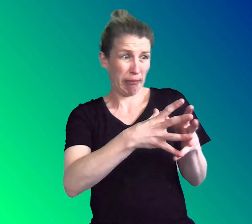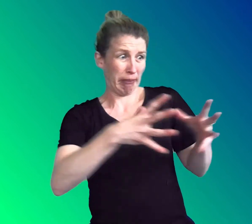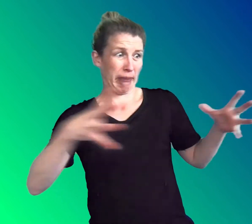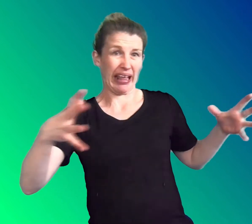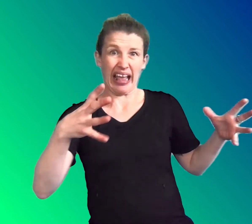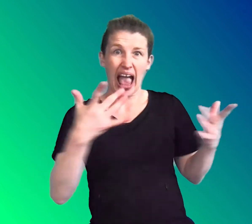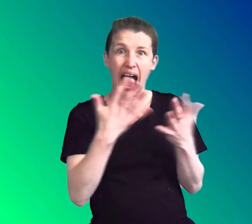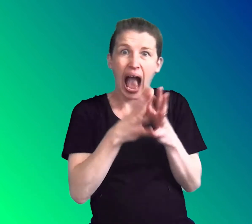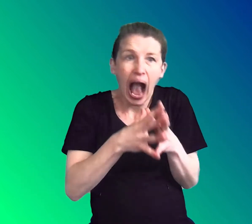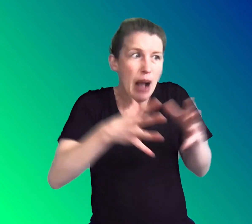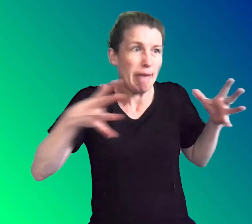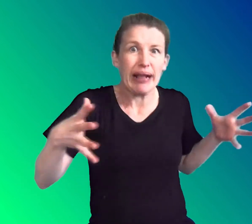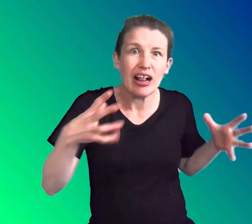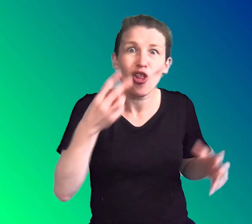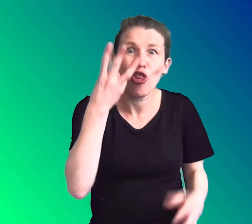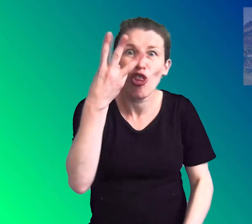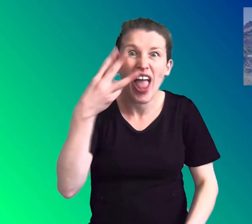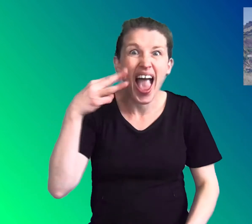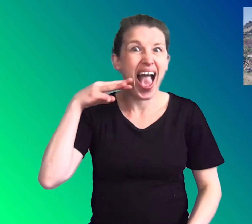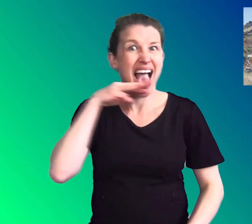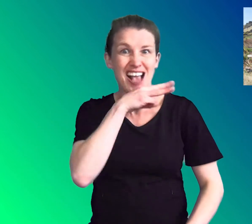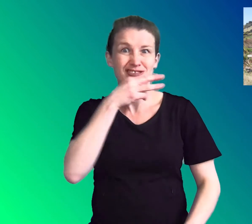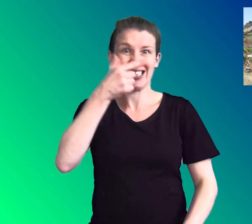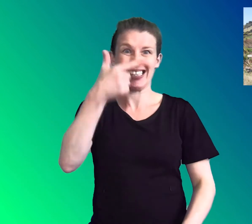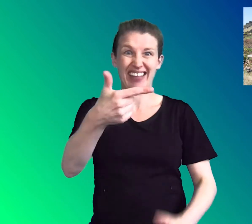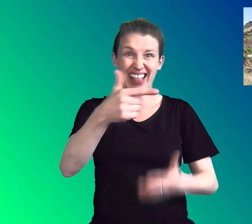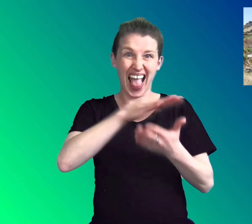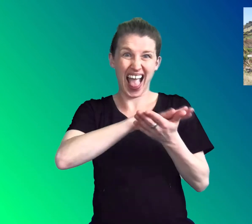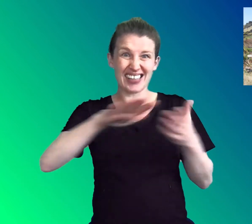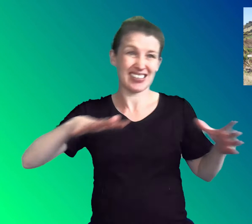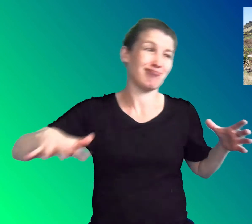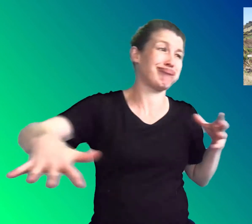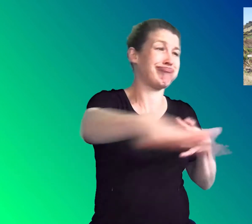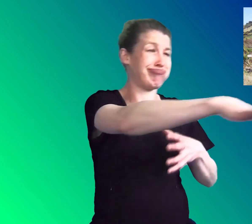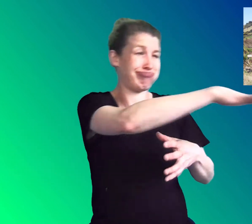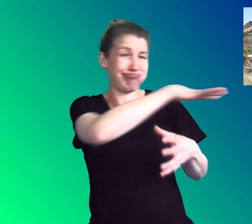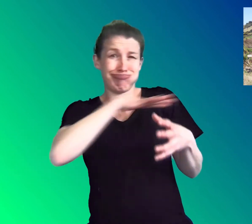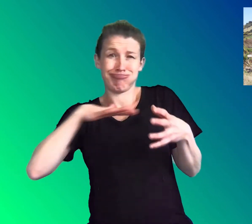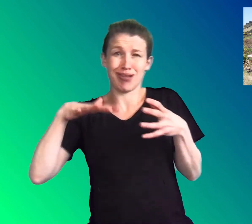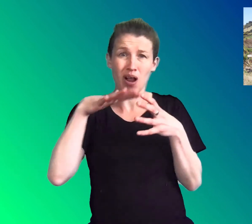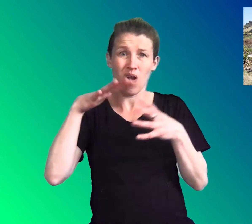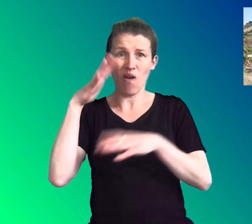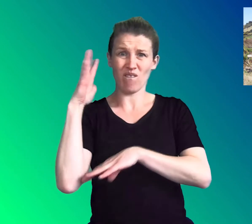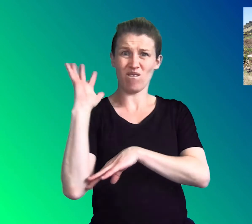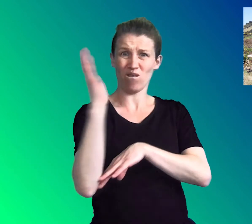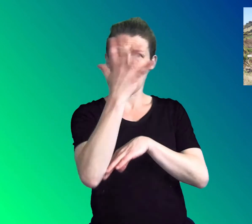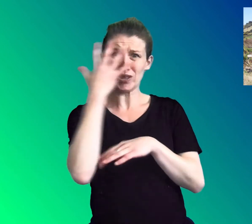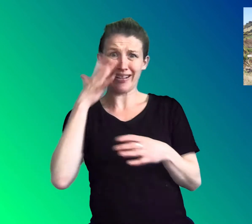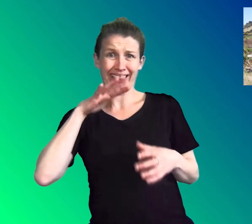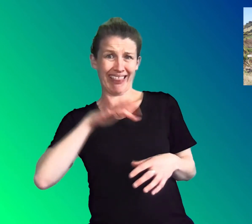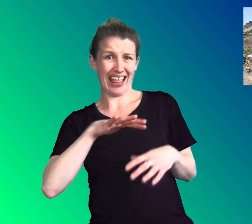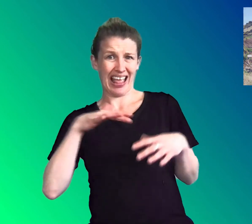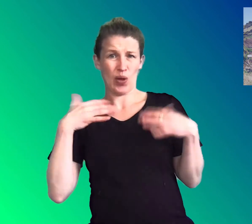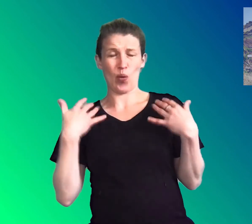The fence contains 307 hectares of forest.